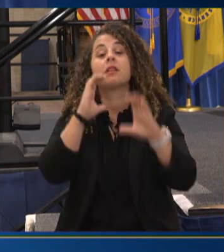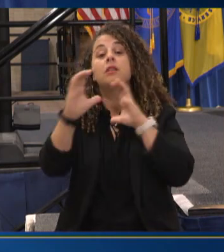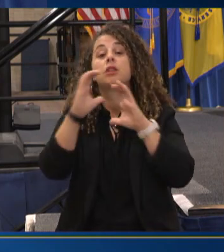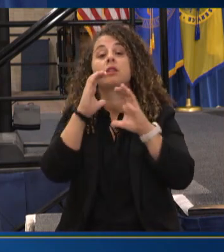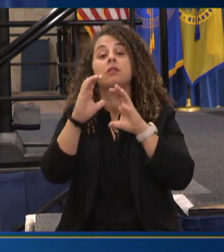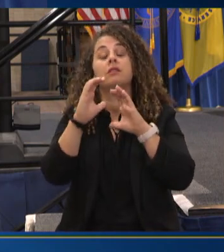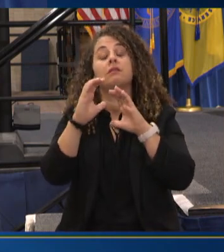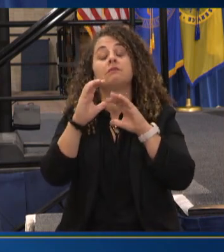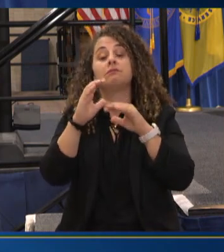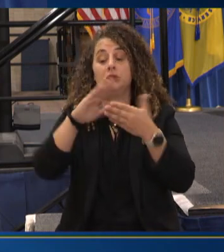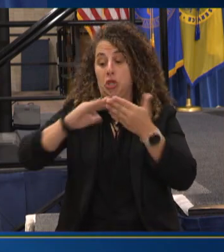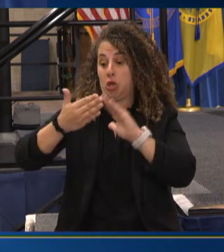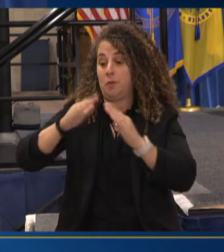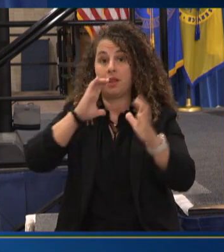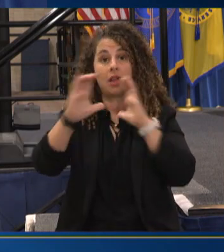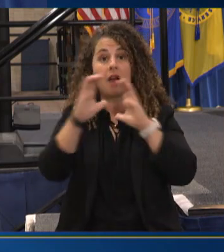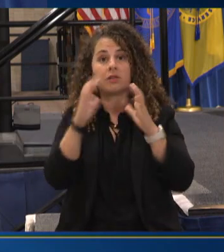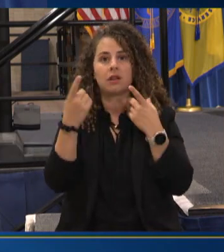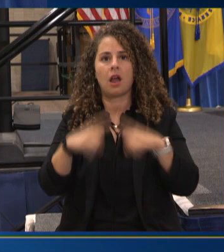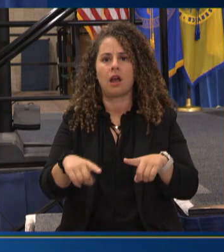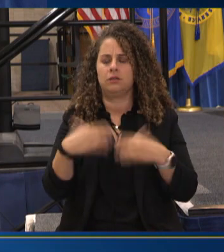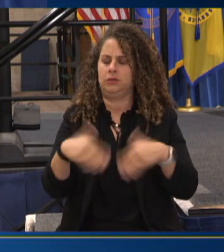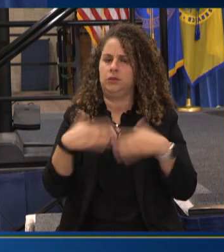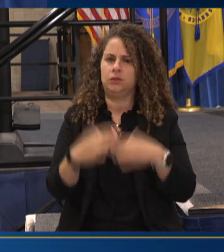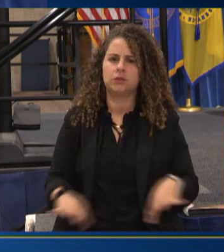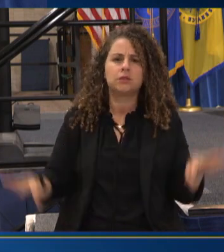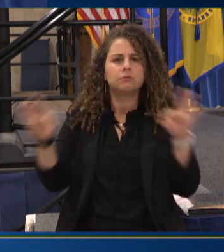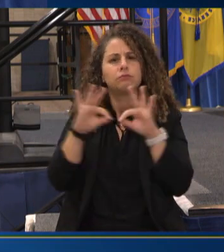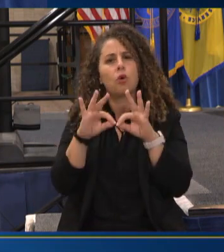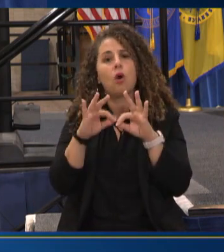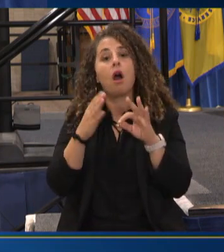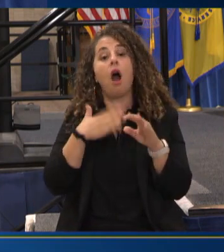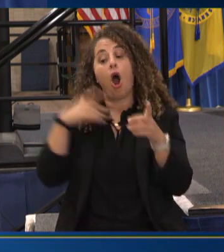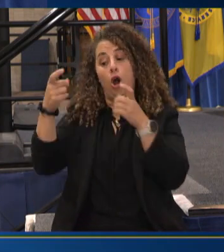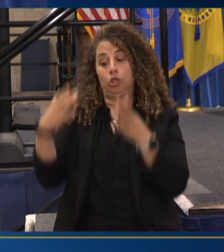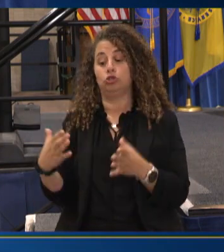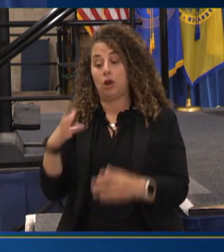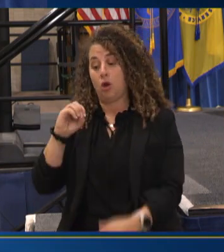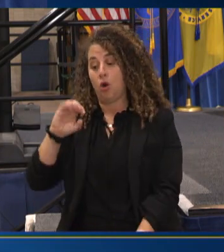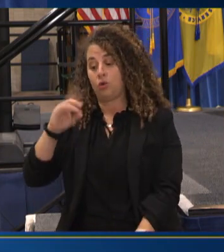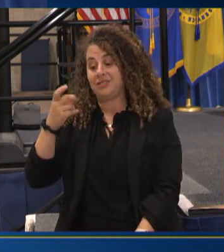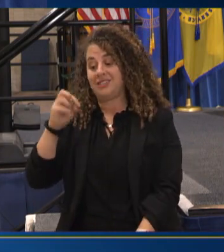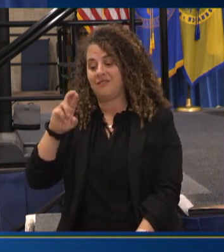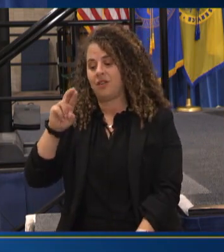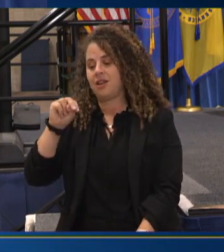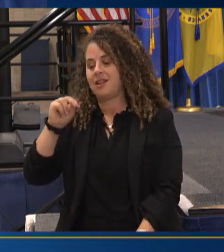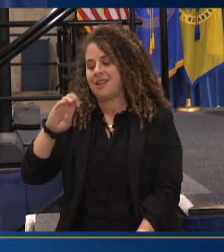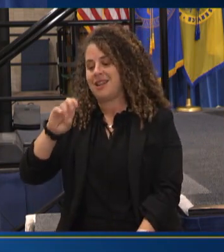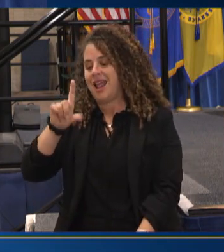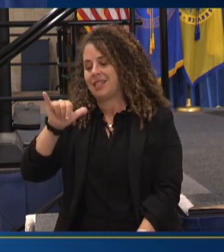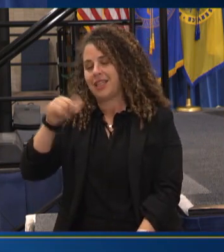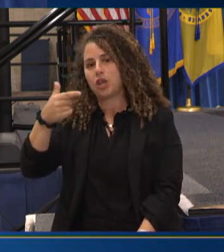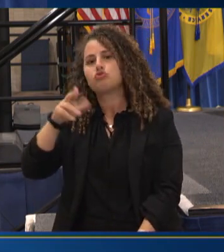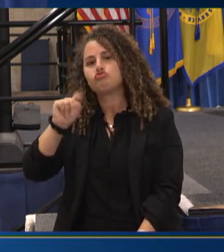mentioned so important, I had the privilege of being with our Director of Ocefer, Natalie Grant, with tribal leaders.